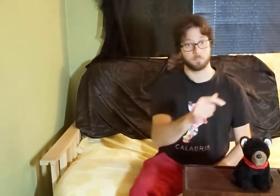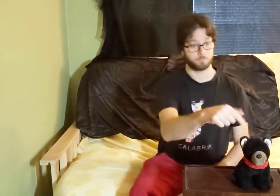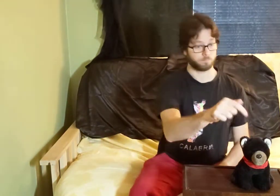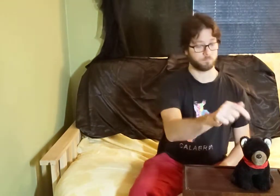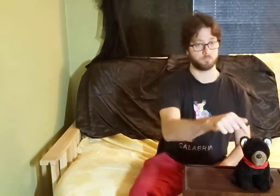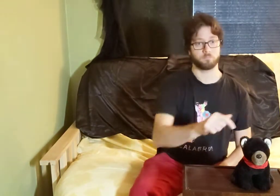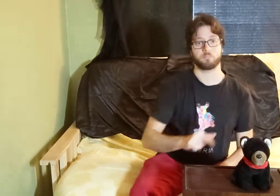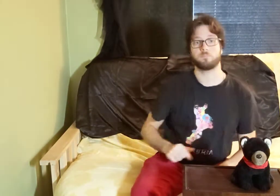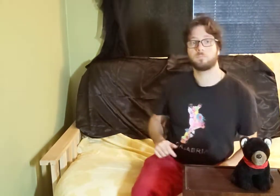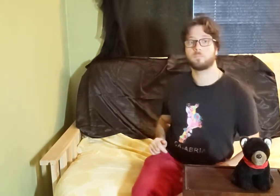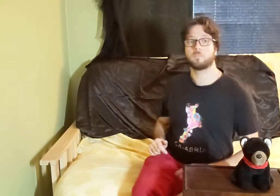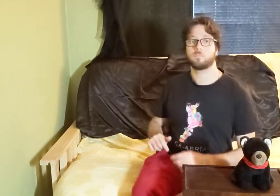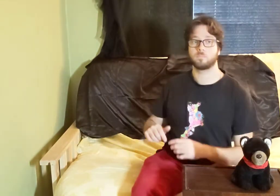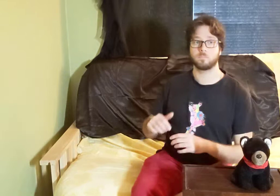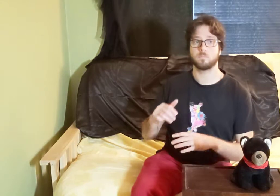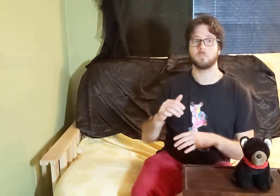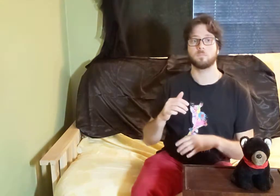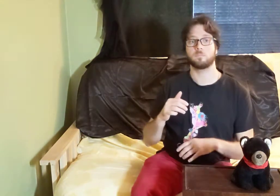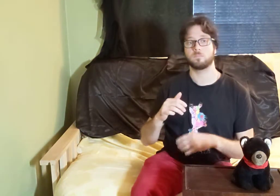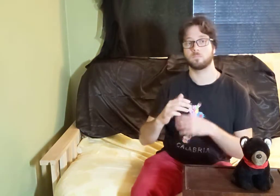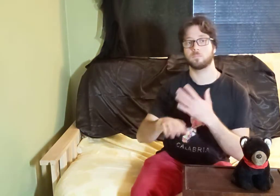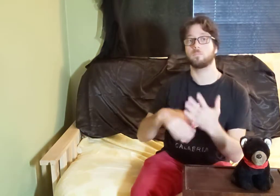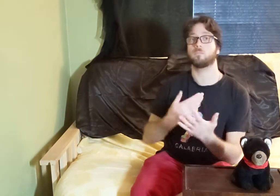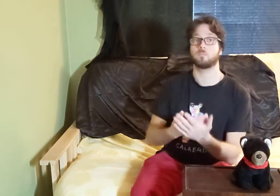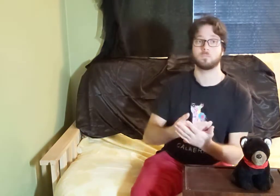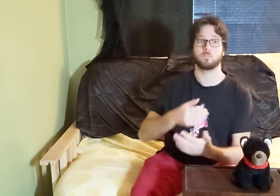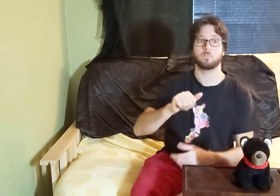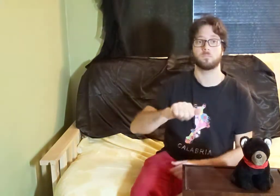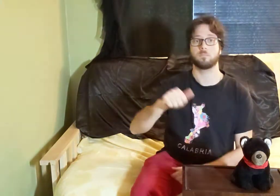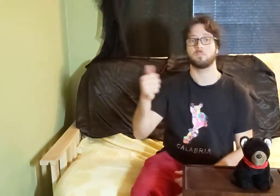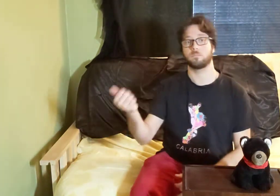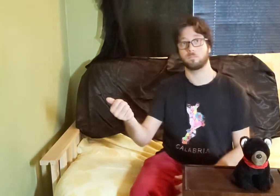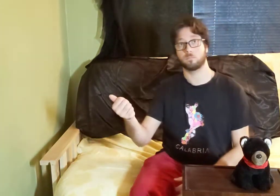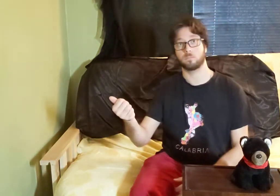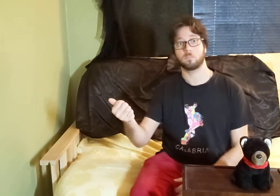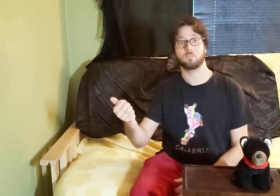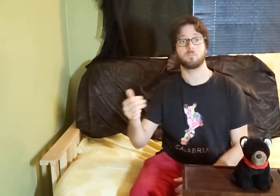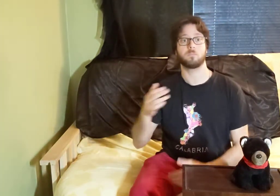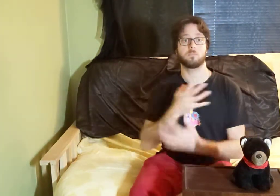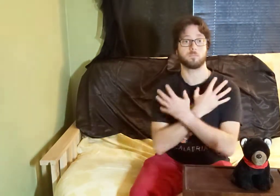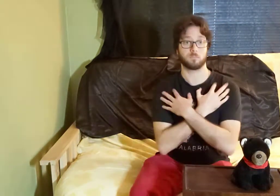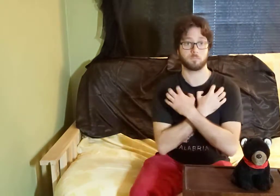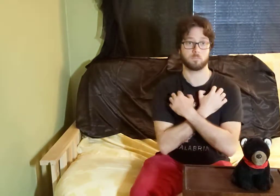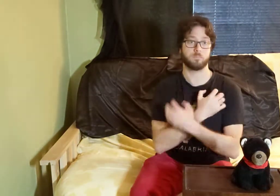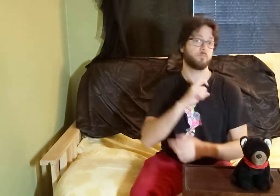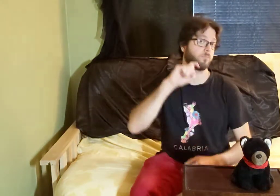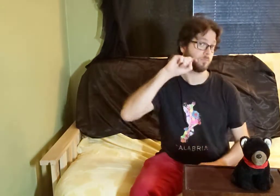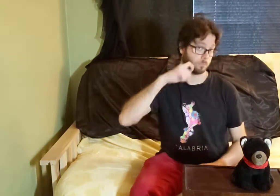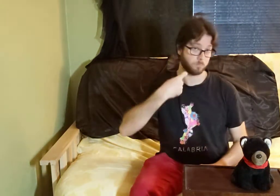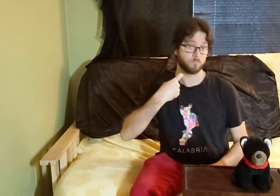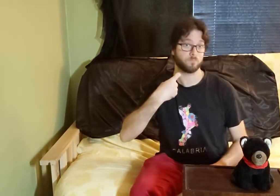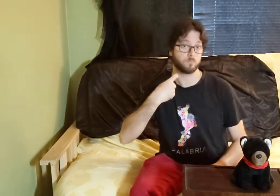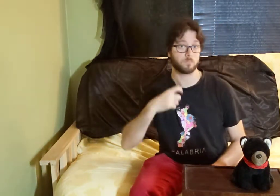IX-BEARALDO++[assuming role] ALL OTHER BEAR JEALOUS